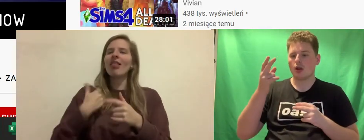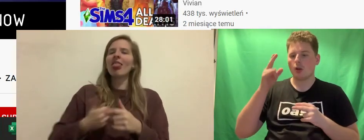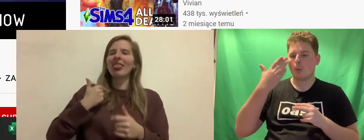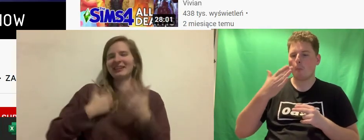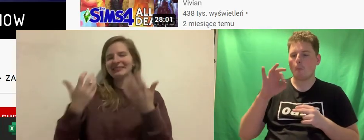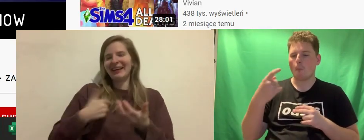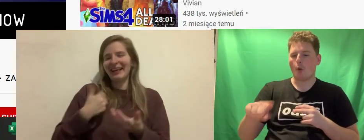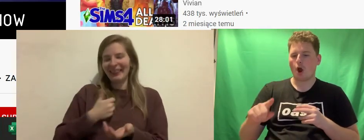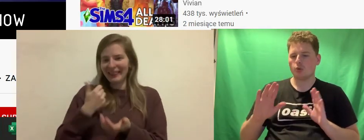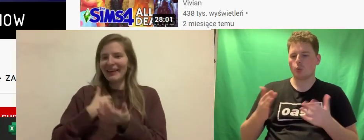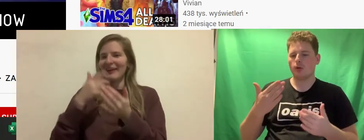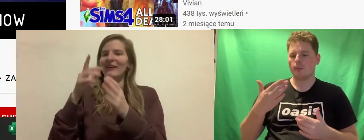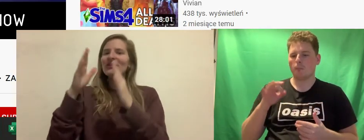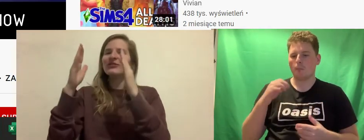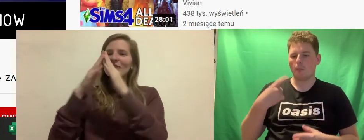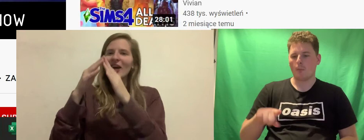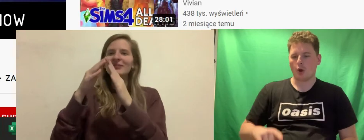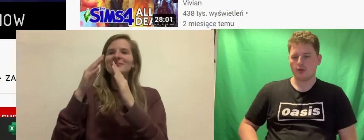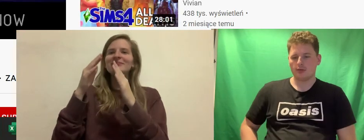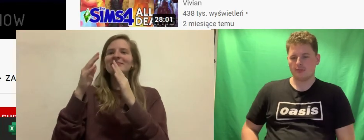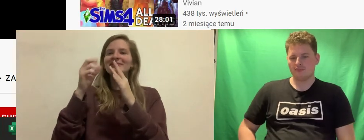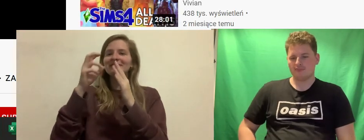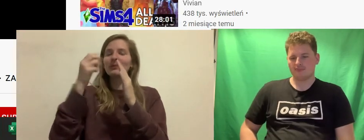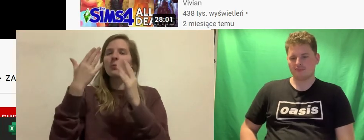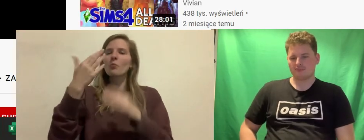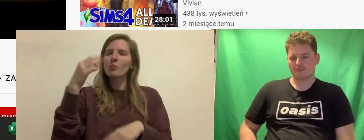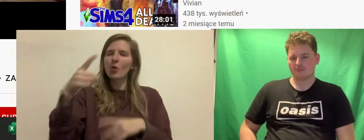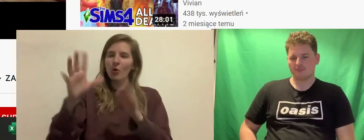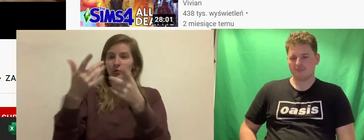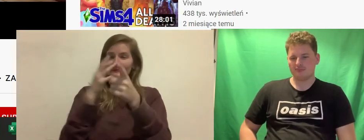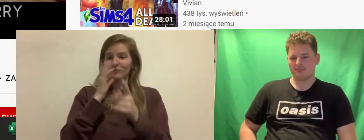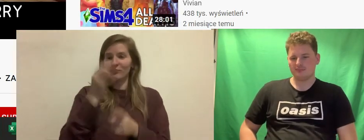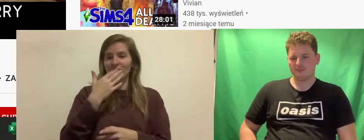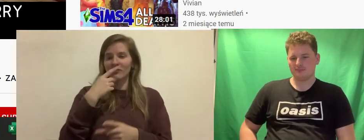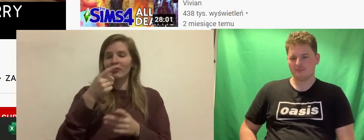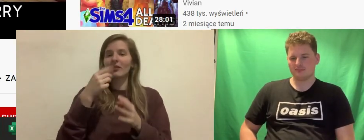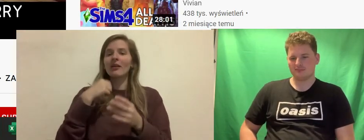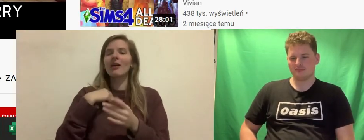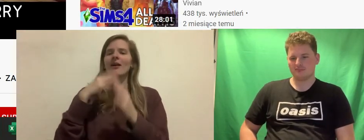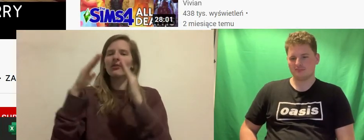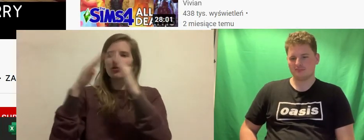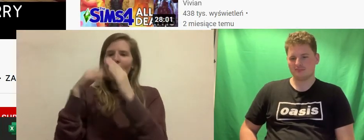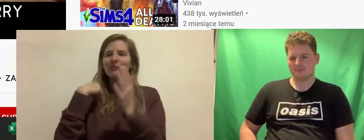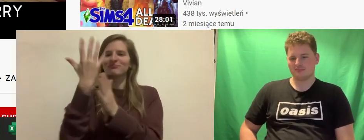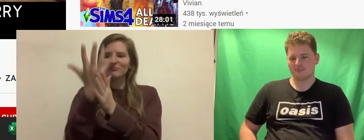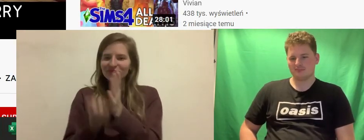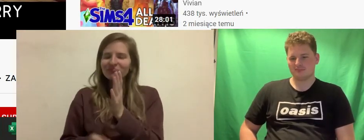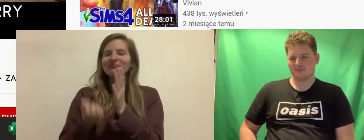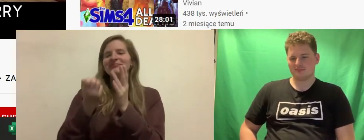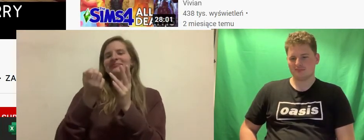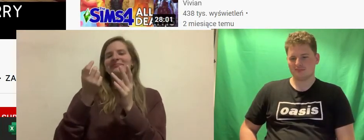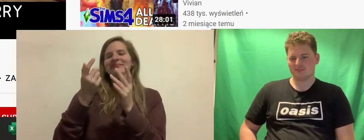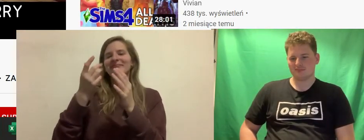K: I wanted to praise and defeat my brother that I am better than him, so I downloaded the house and etc. I did not like it because